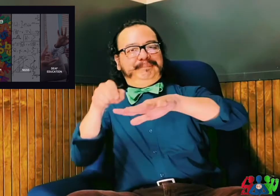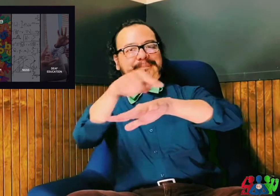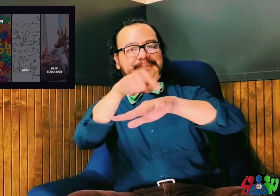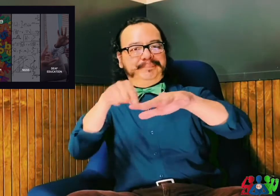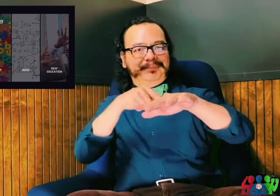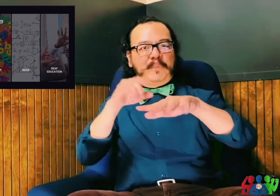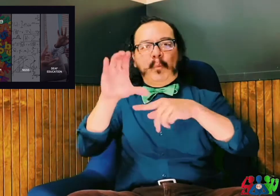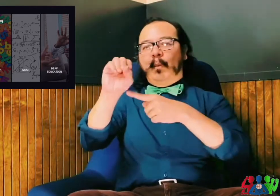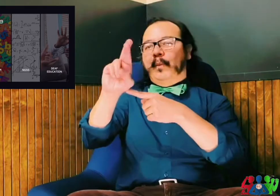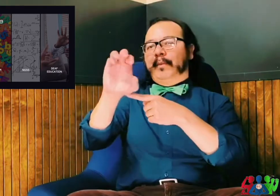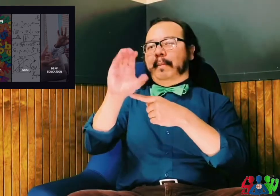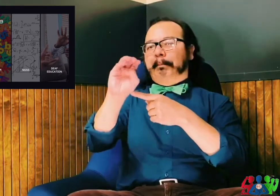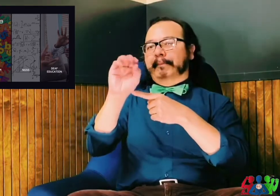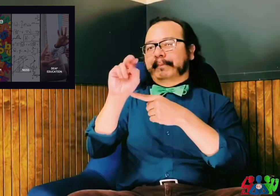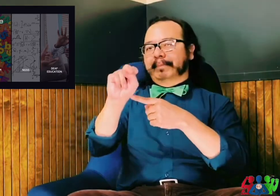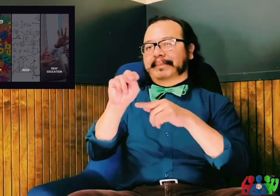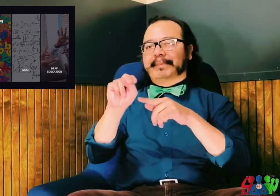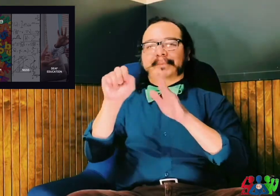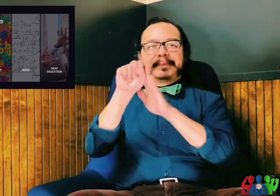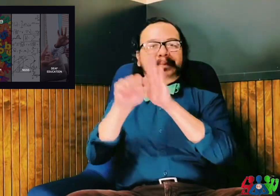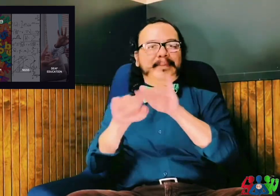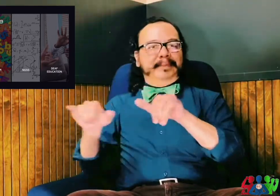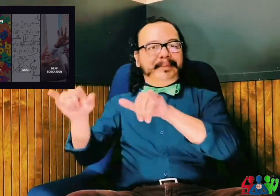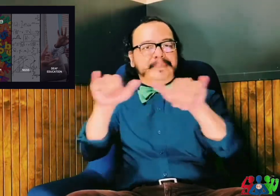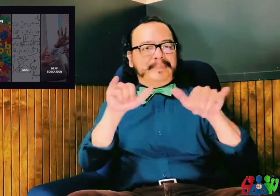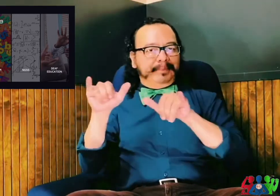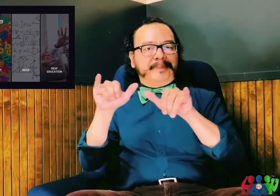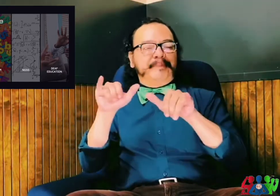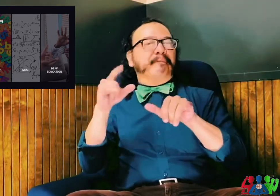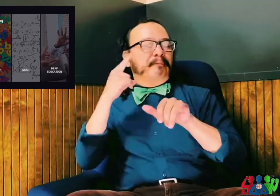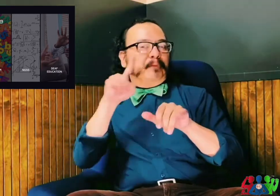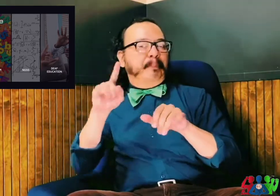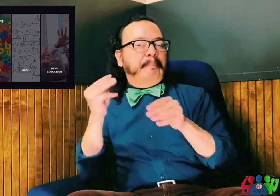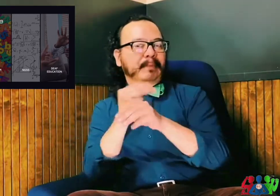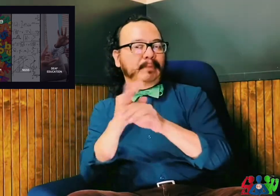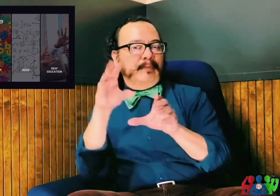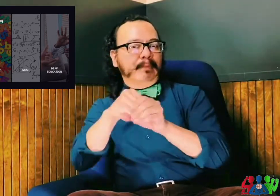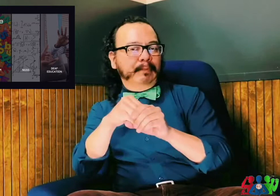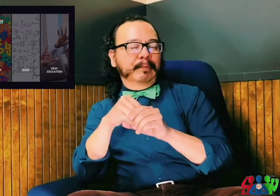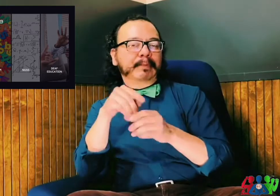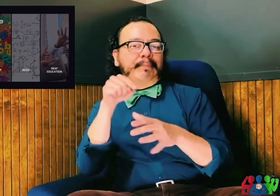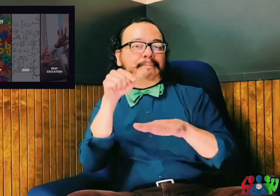such as the Common Core State Standards for Mathematics. (CCSSM)